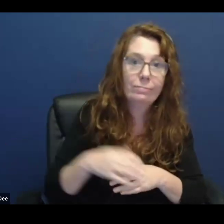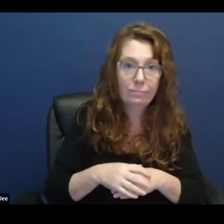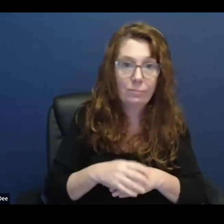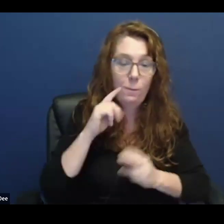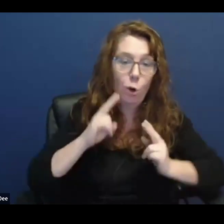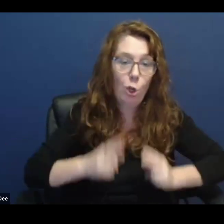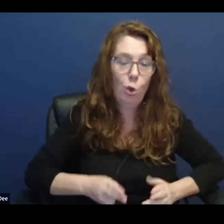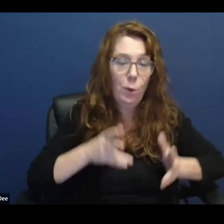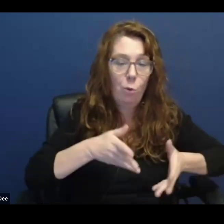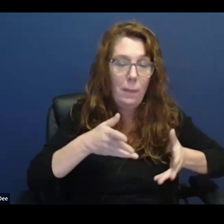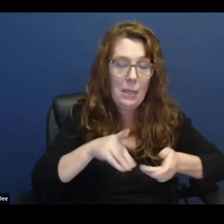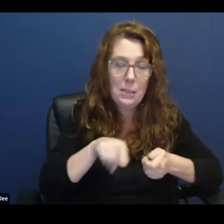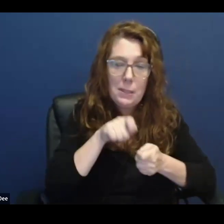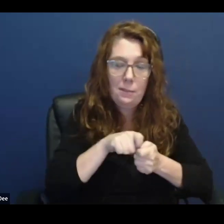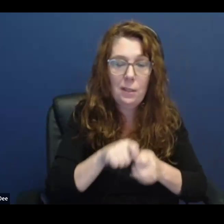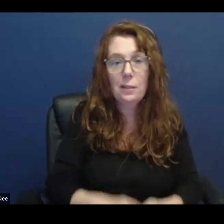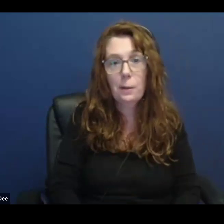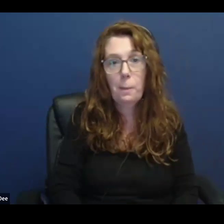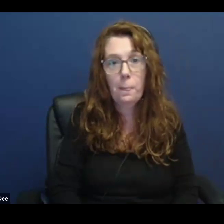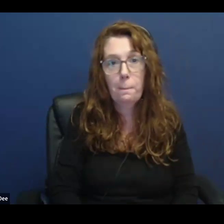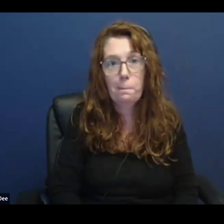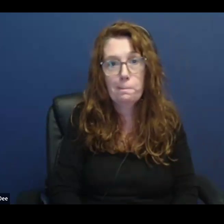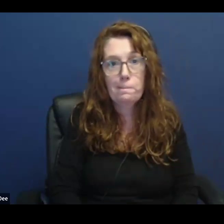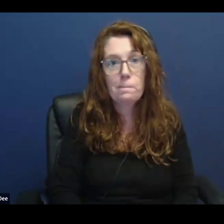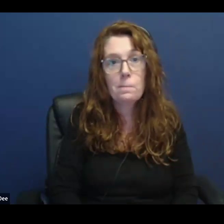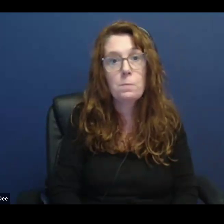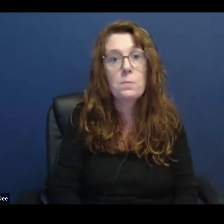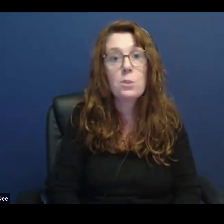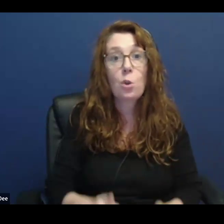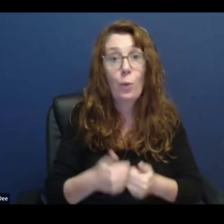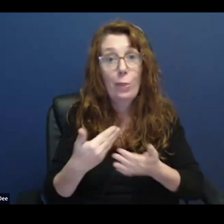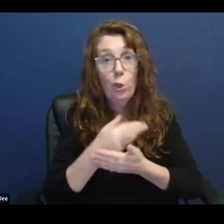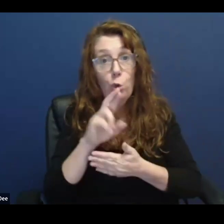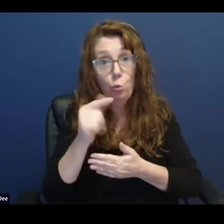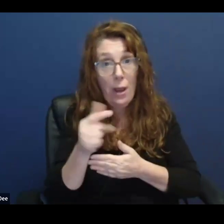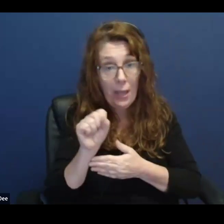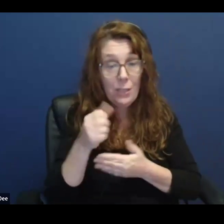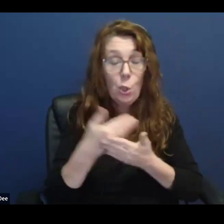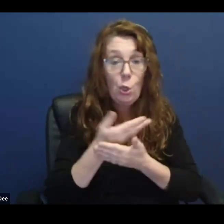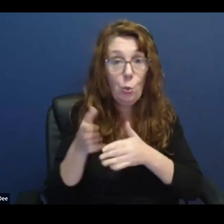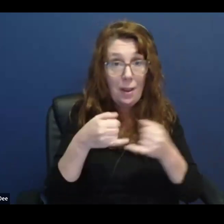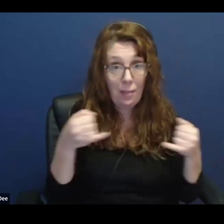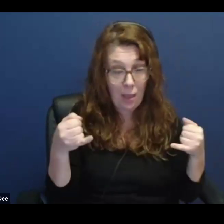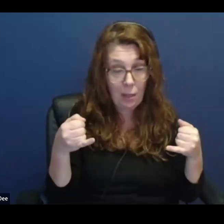remains in particular. And so with the new regulations and the new deadlines